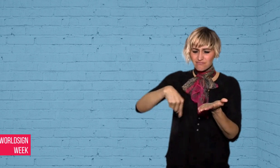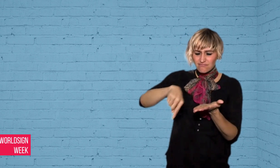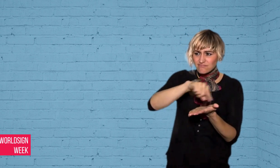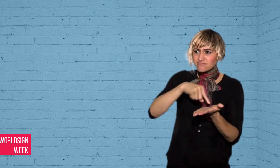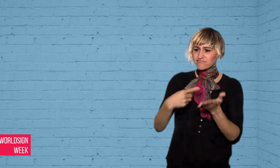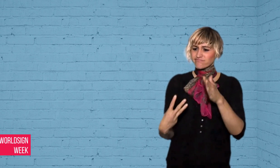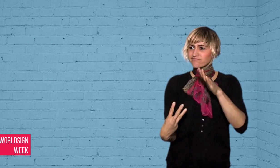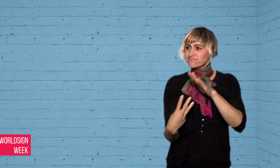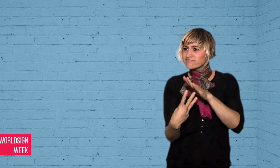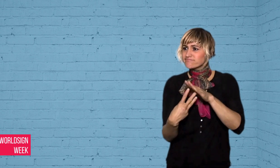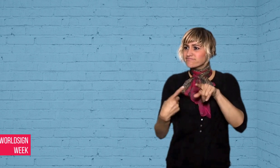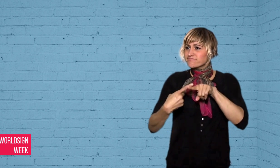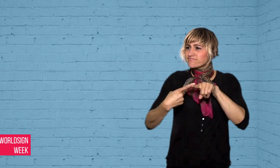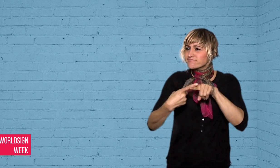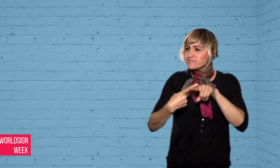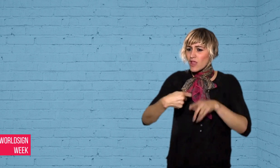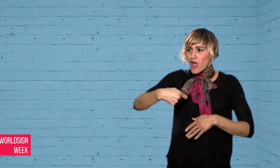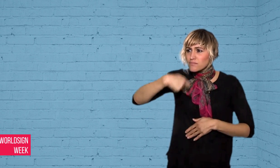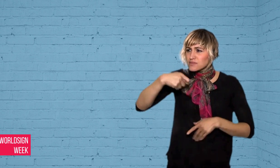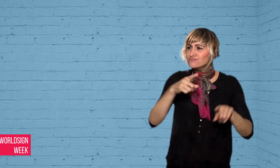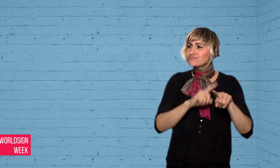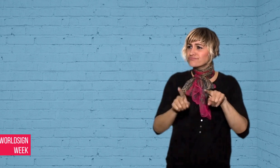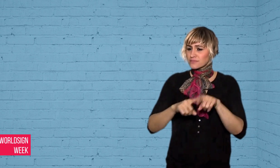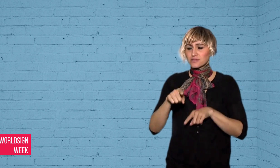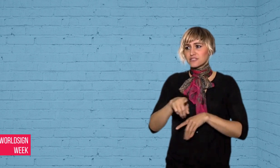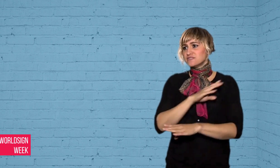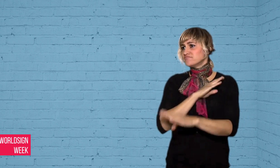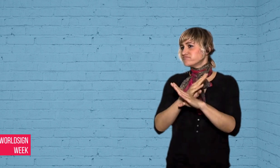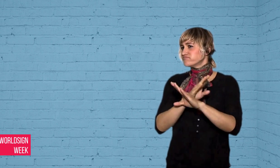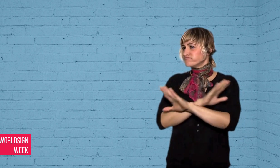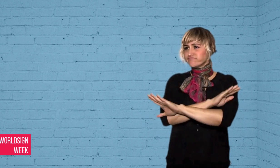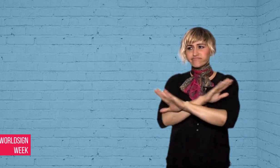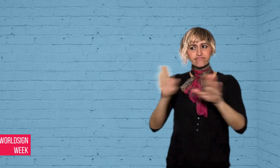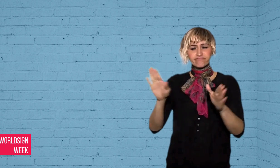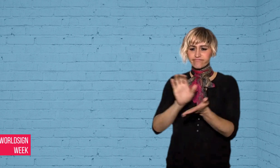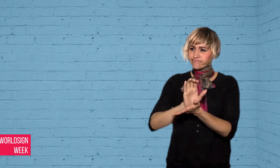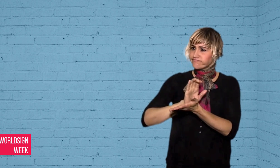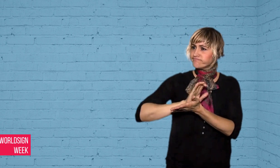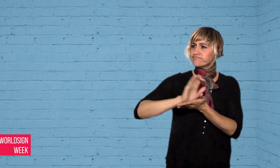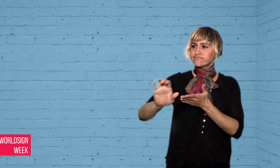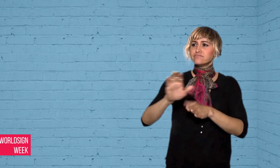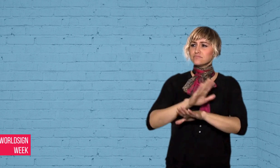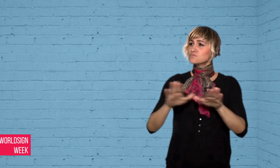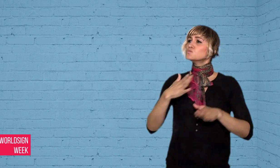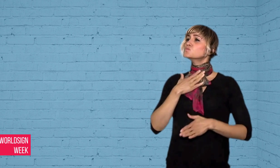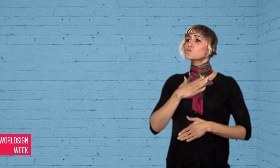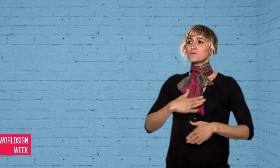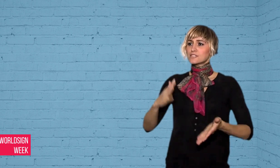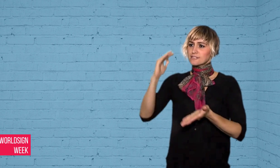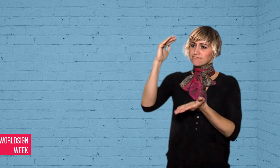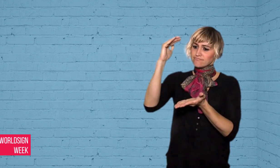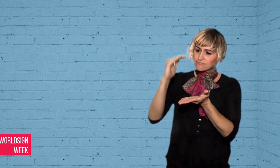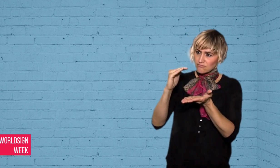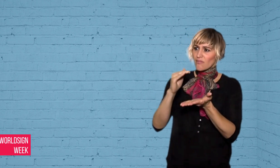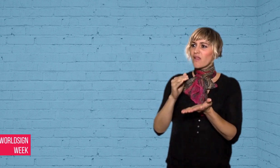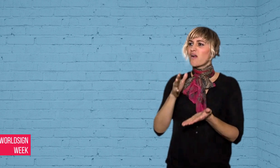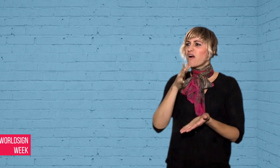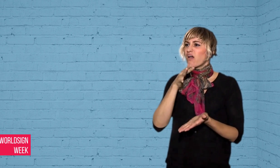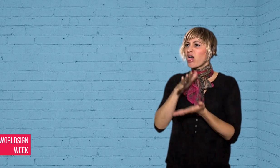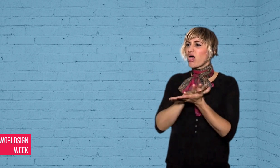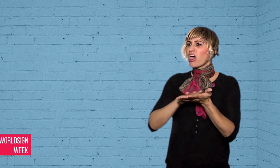all plastic dishes and plastic utensils in an